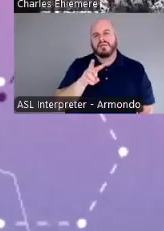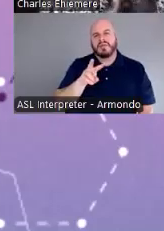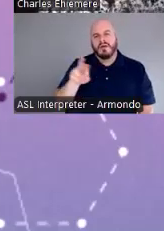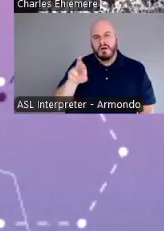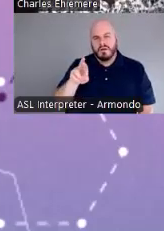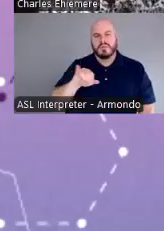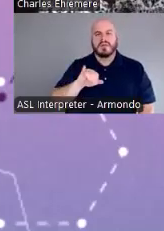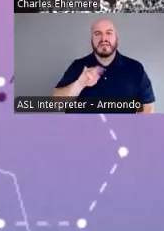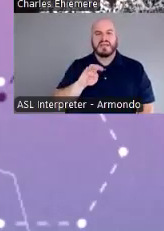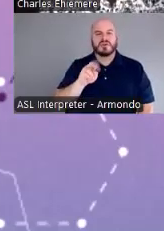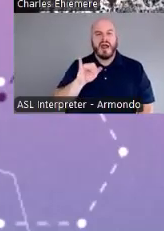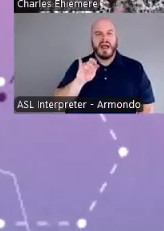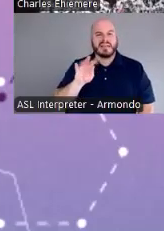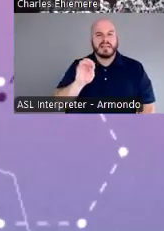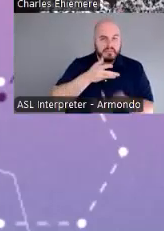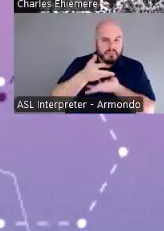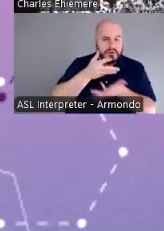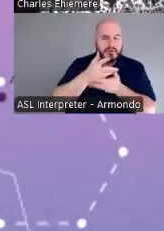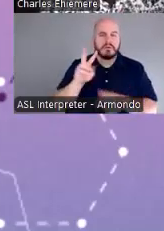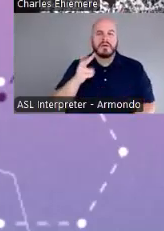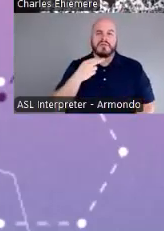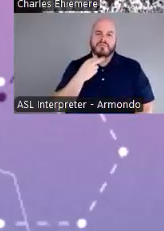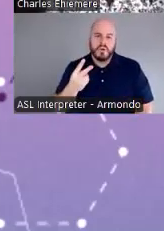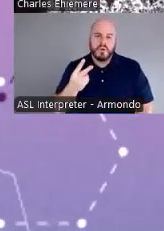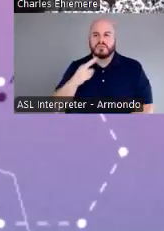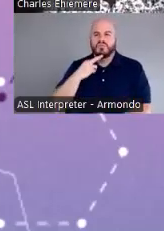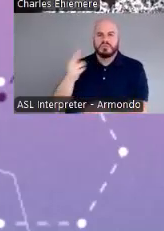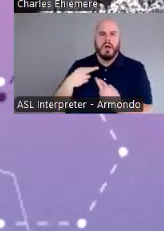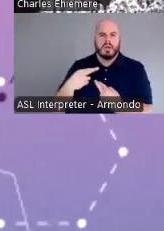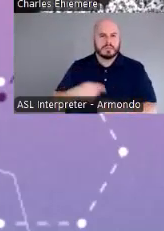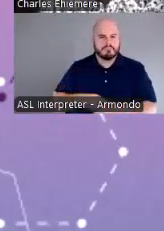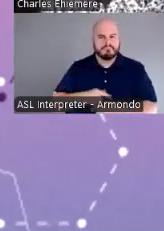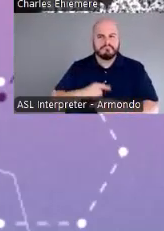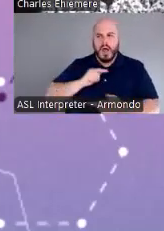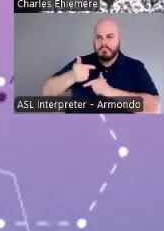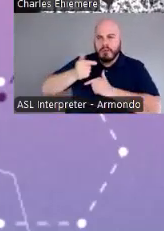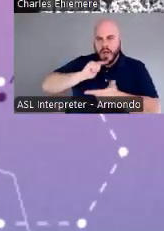It also sends something that you can even play on playback mode.